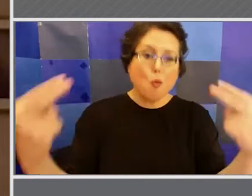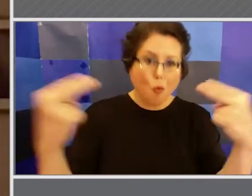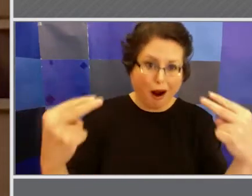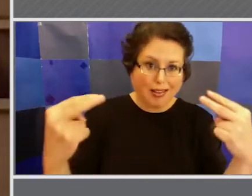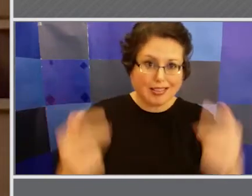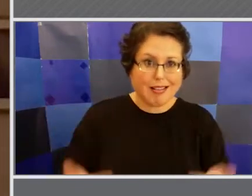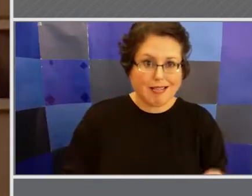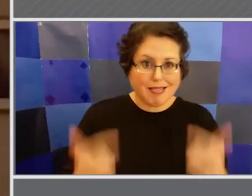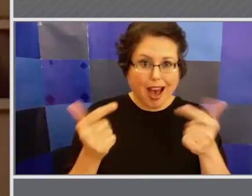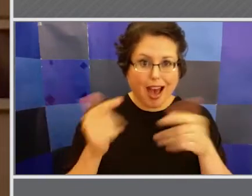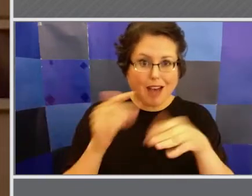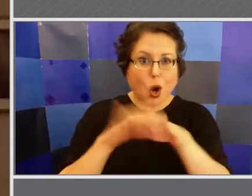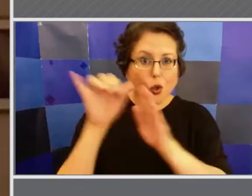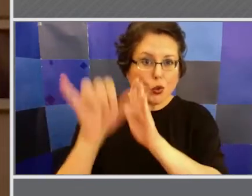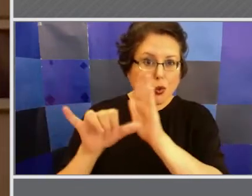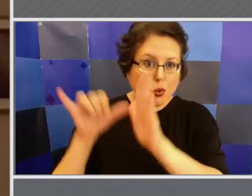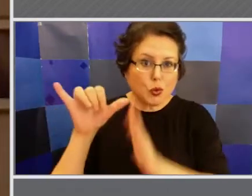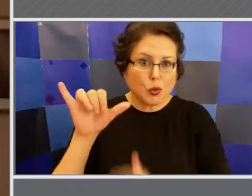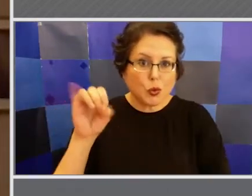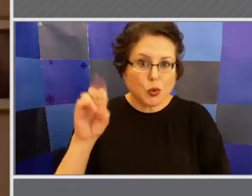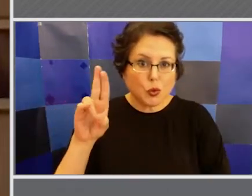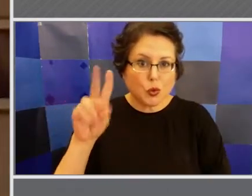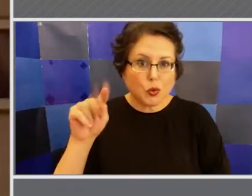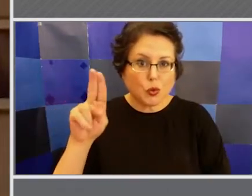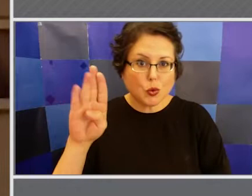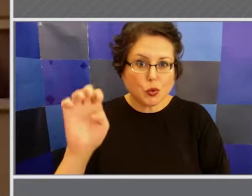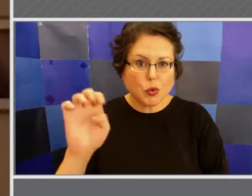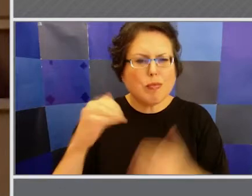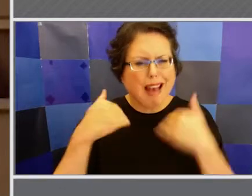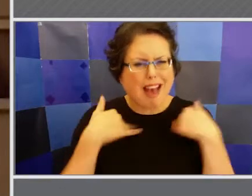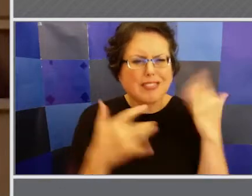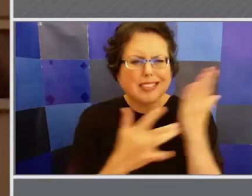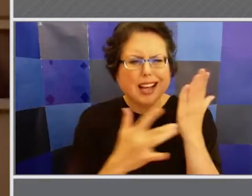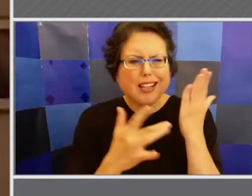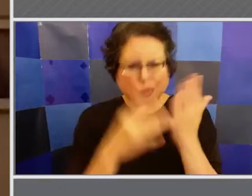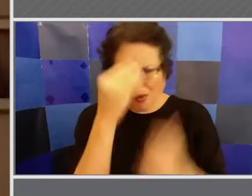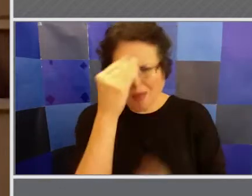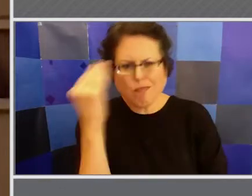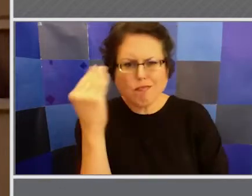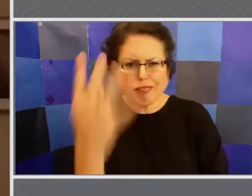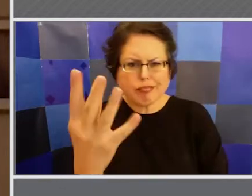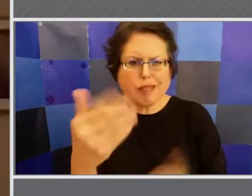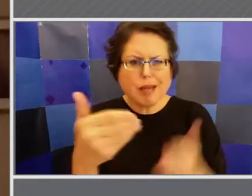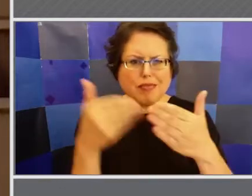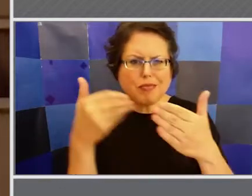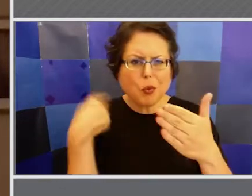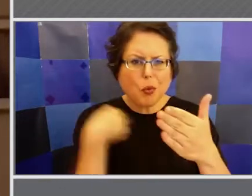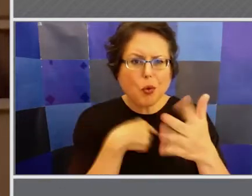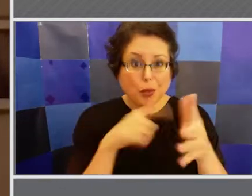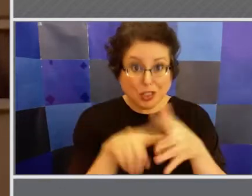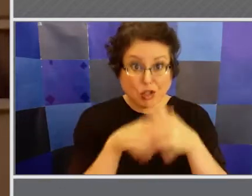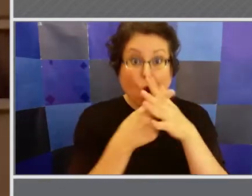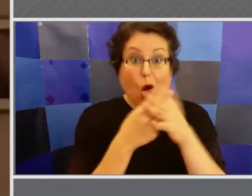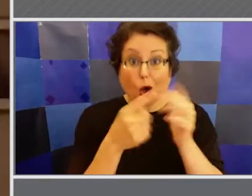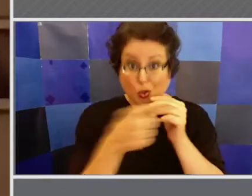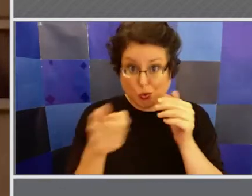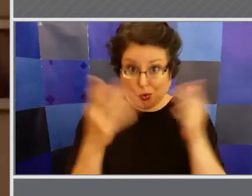I just have a few technical notes before we get started for the people who are joining us here in the meeting.